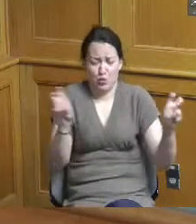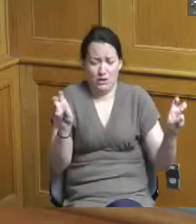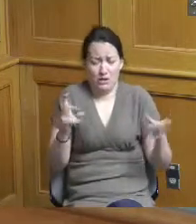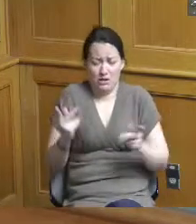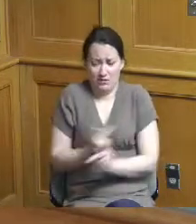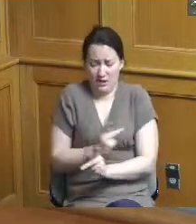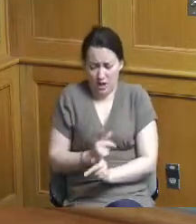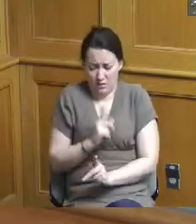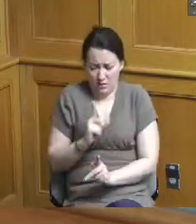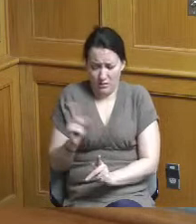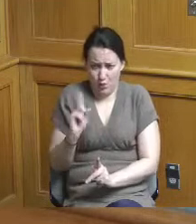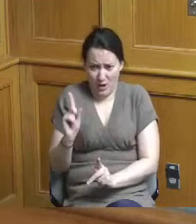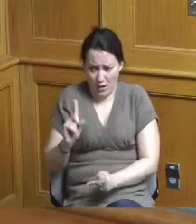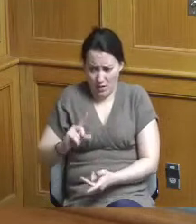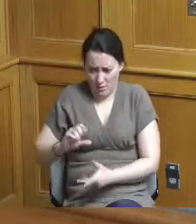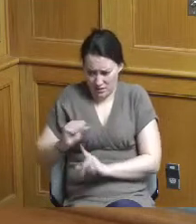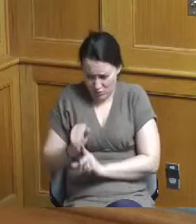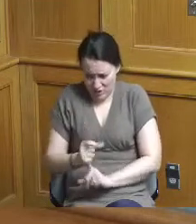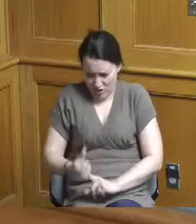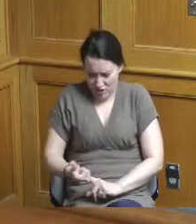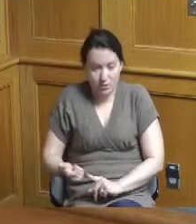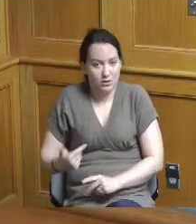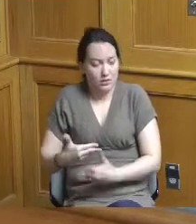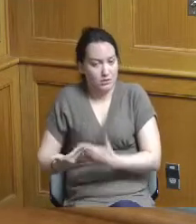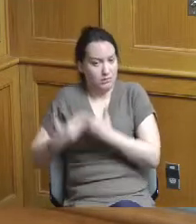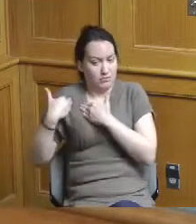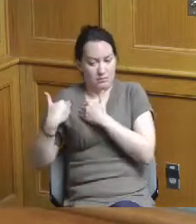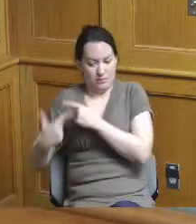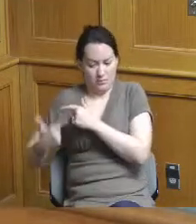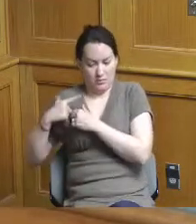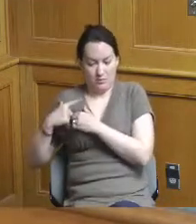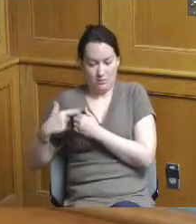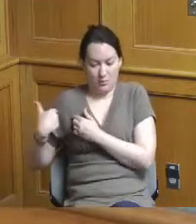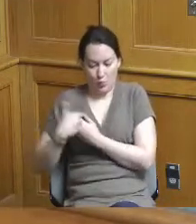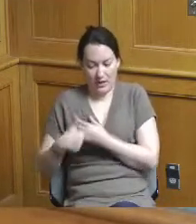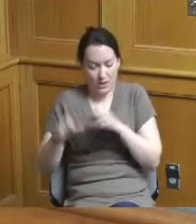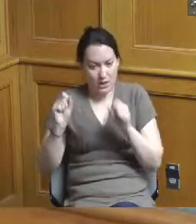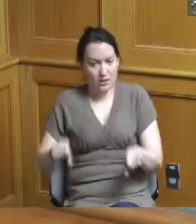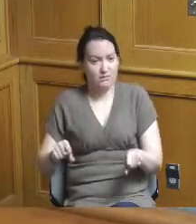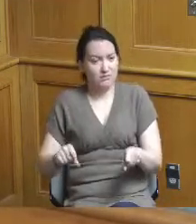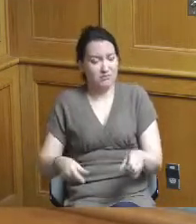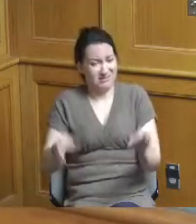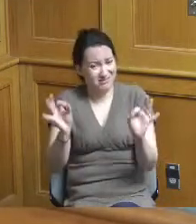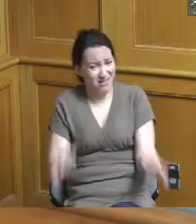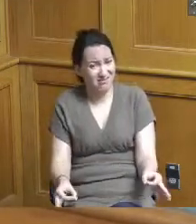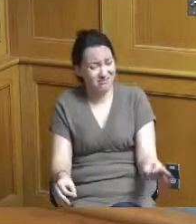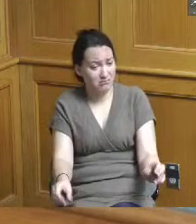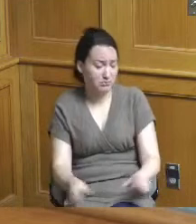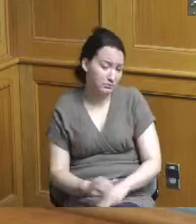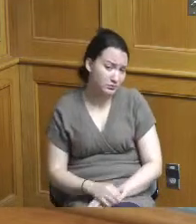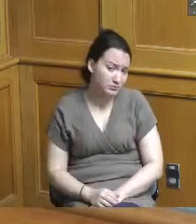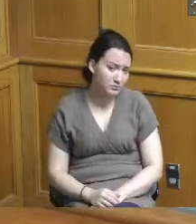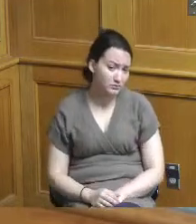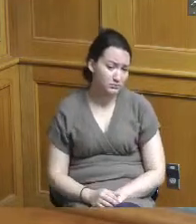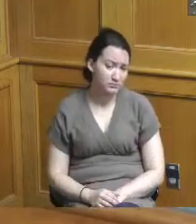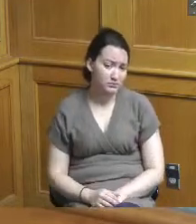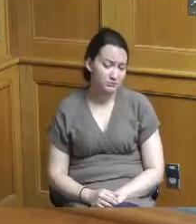where we are on it and then bring us to a place where we can make a good decision thank you